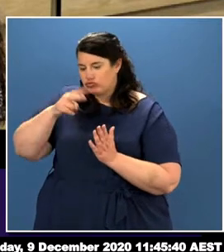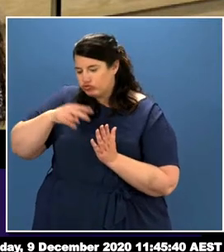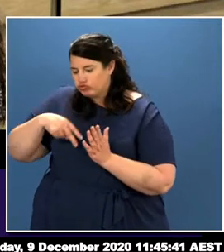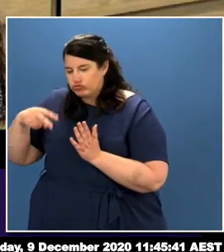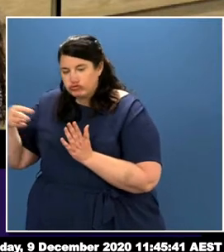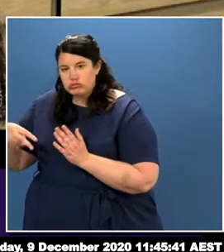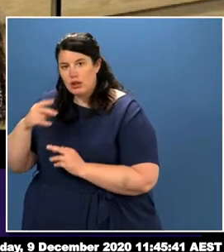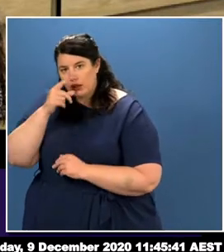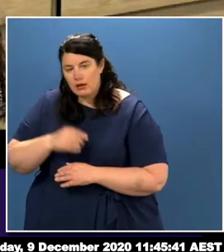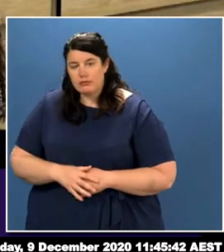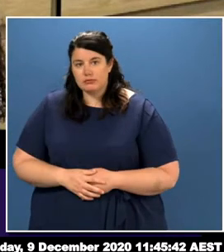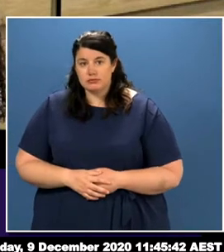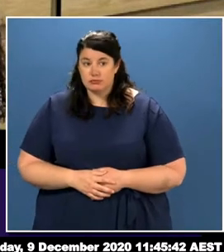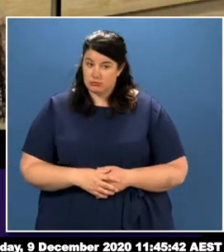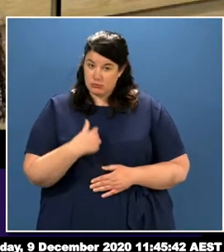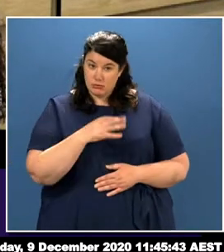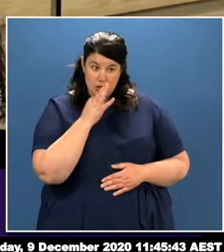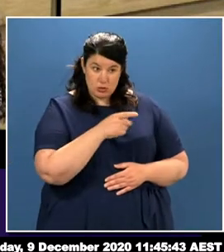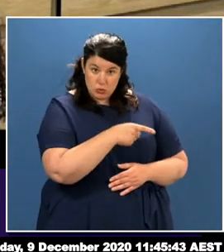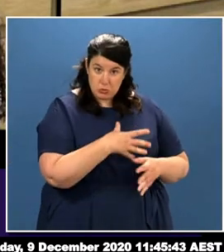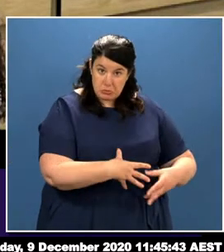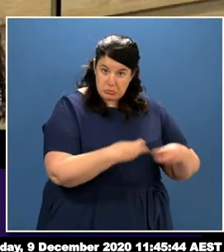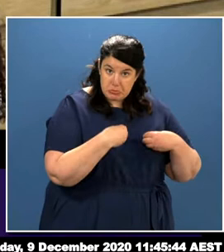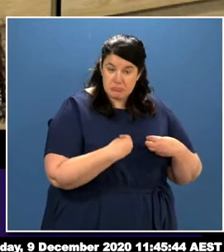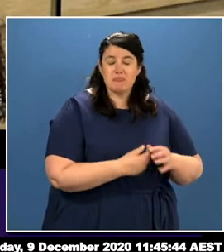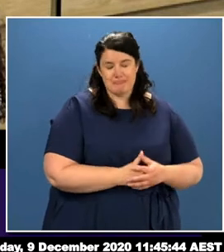And did you take up that opportunity? I did.